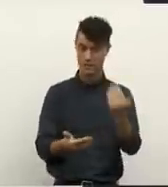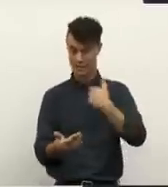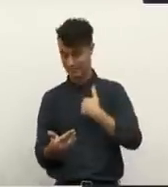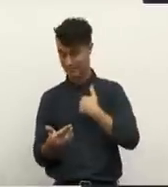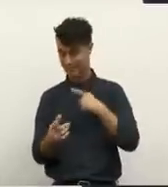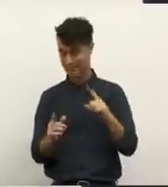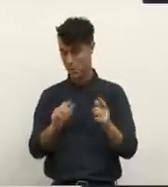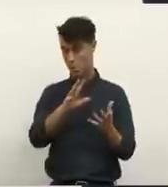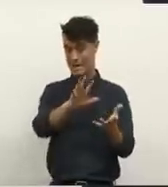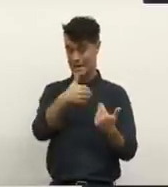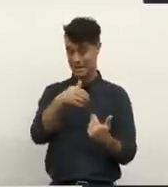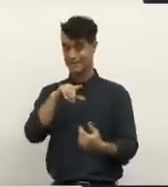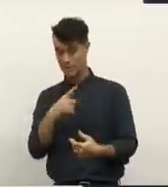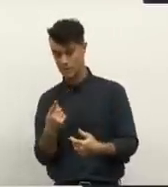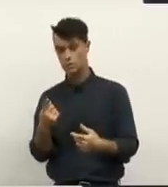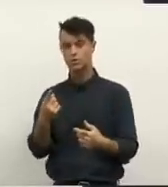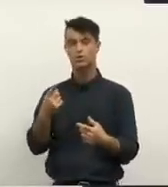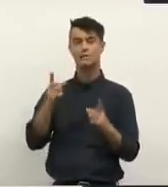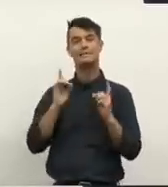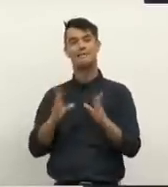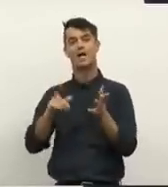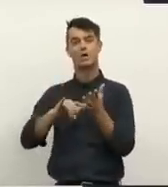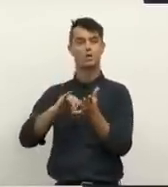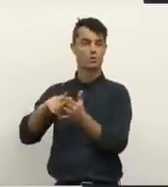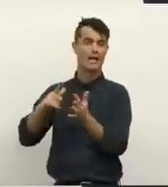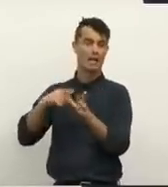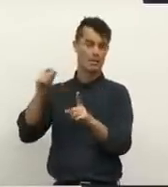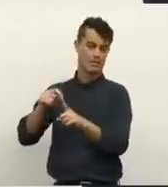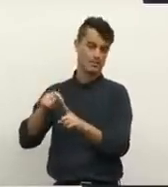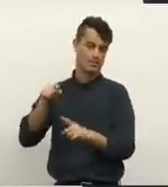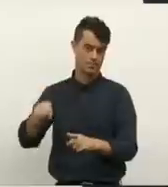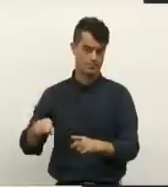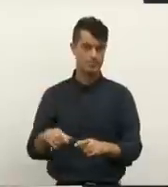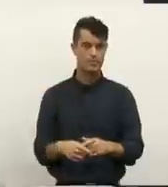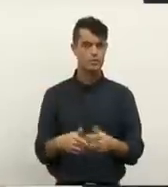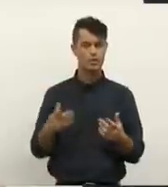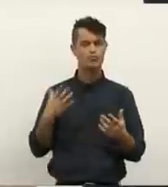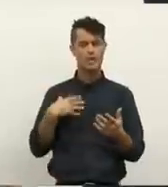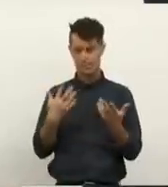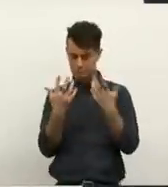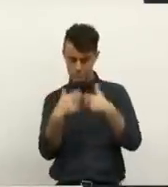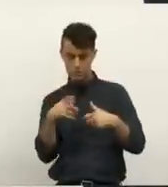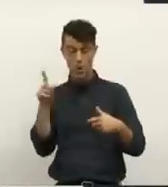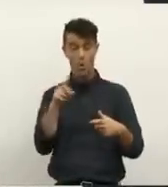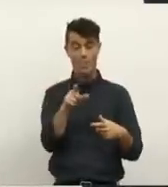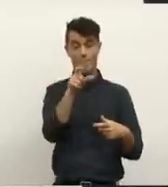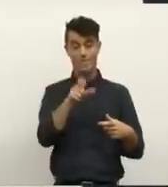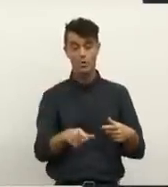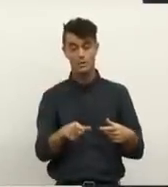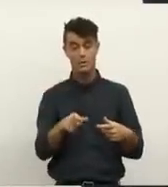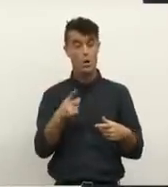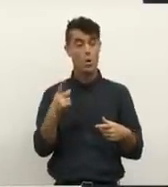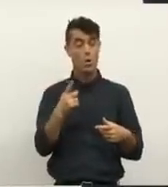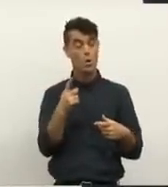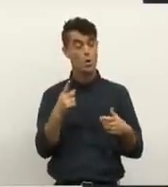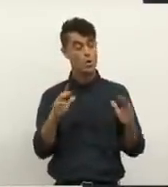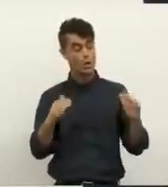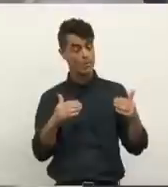well, what is the functional factor that the person's trying to address that would be something that a person that doesn't have a disability doesn't require.